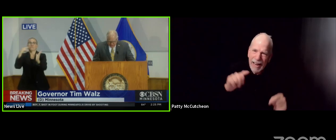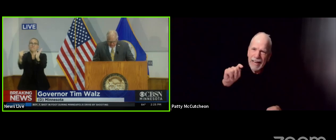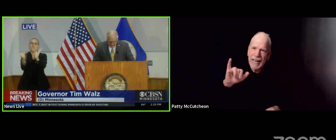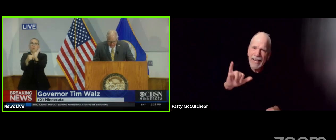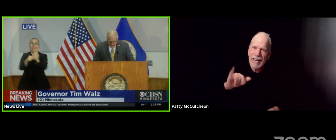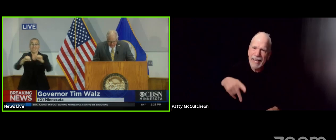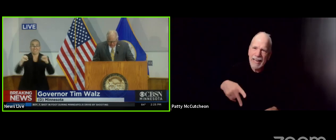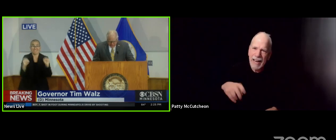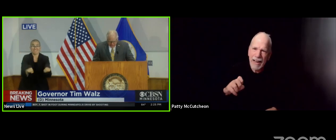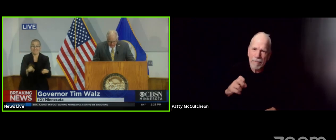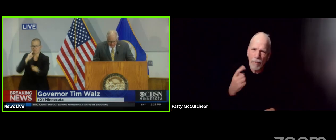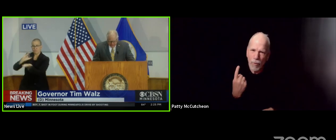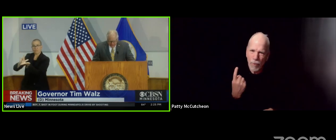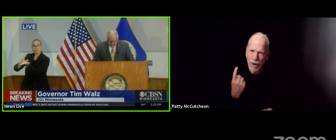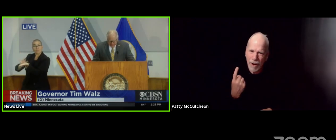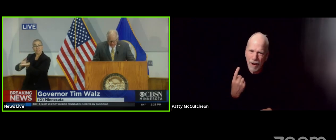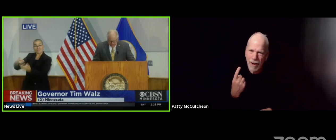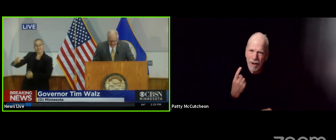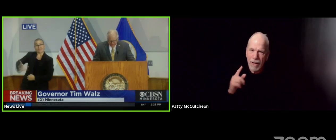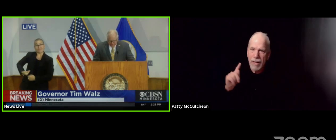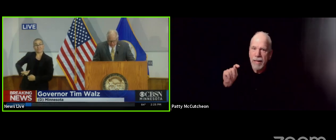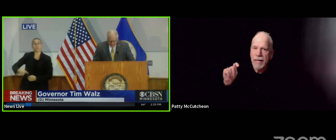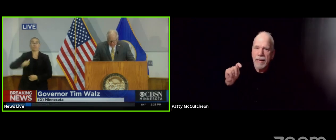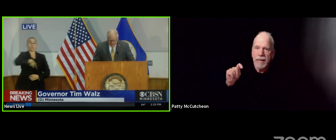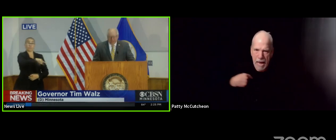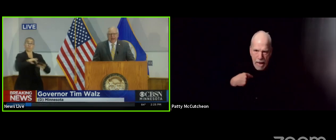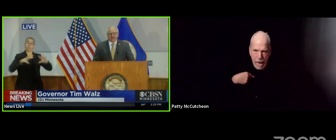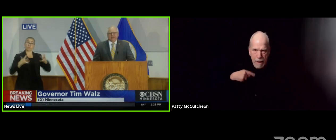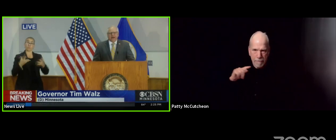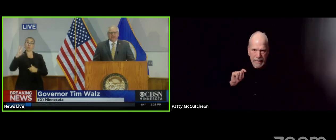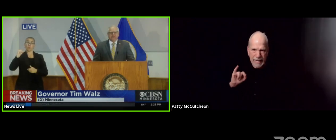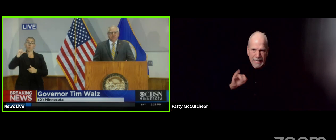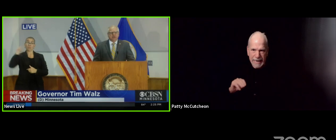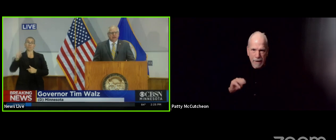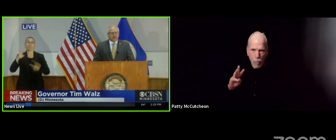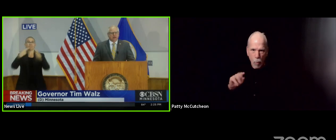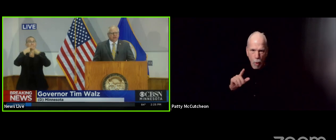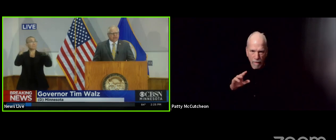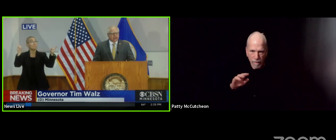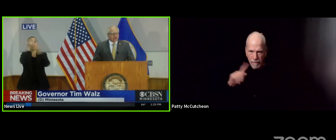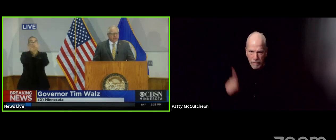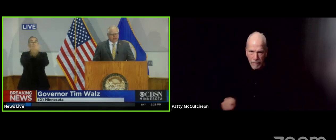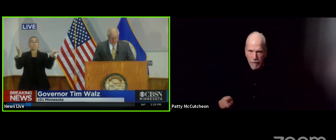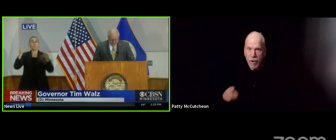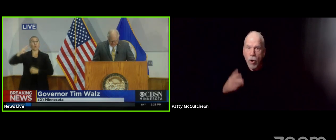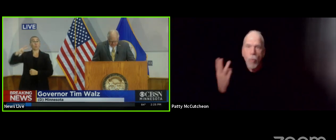GOVERNOR OF MINNESOTA, DO HEREBY PROCLAIM, WEDNESDAY, JULY 1, 2020, AS ALEC SMITH DAY ACROSS THE ENTIRE STATE OF MINNESOTA.